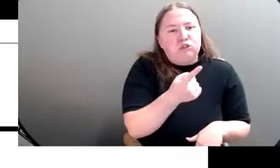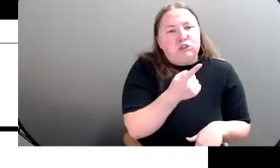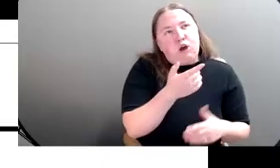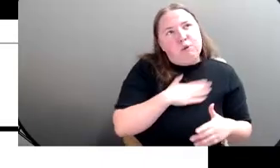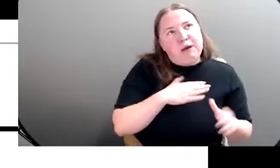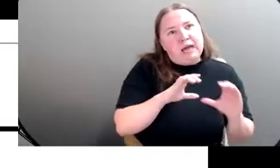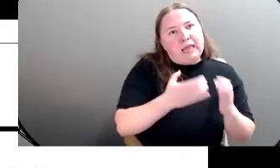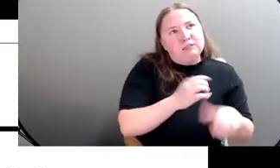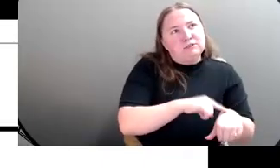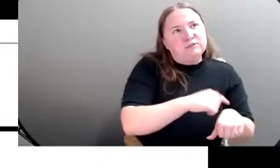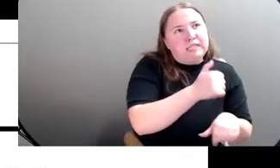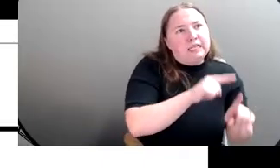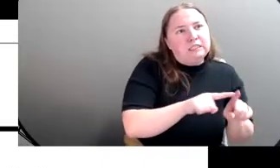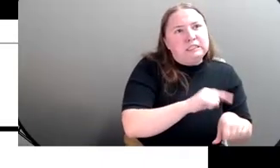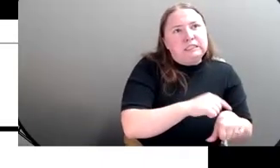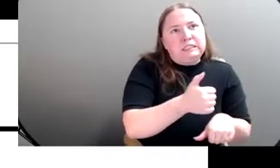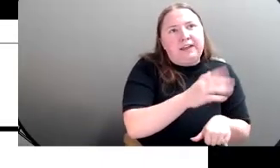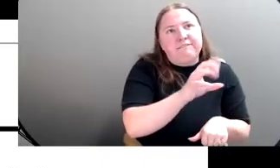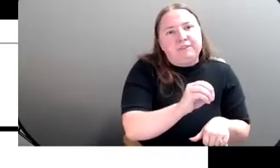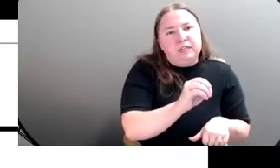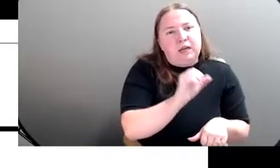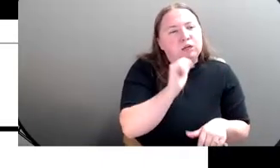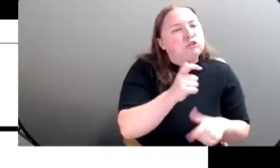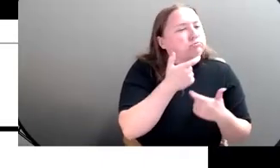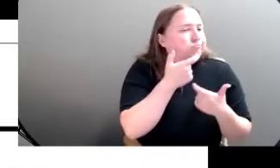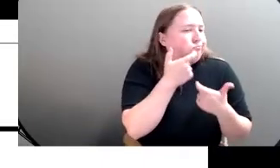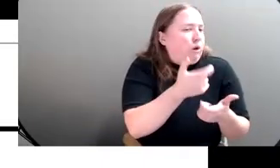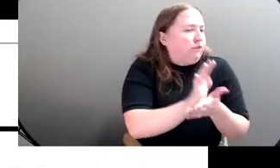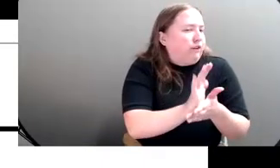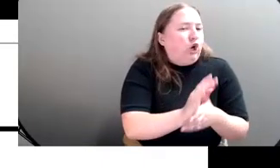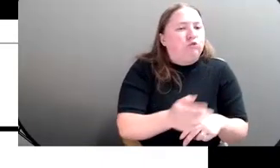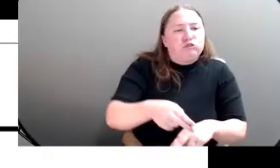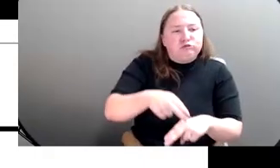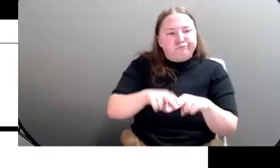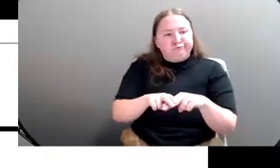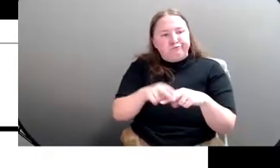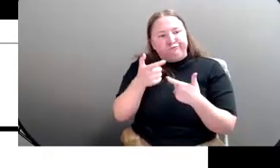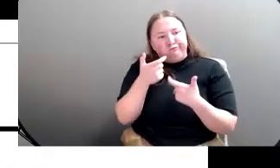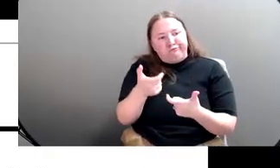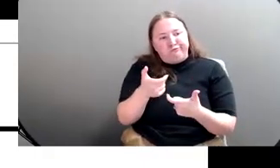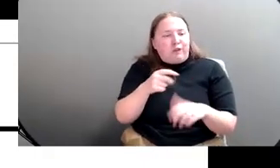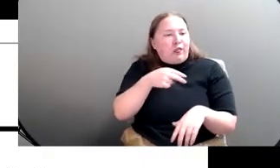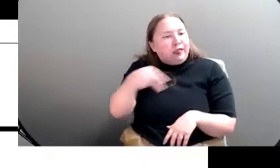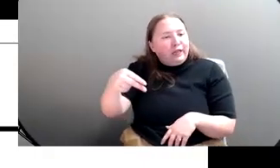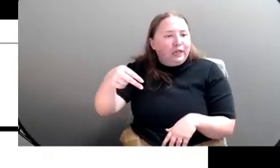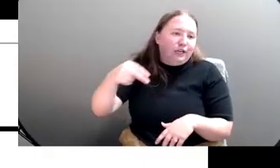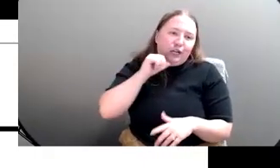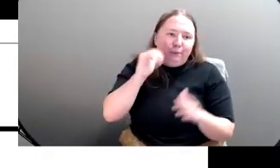from like 10 to 10:50, I'm probably not going to just like turn on a video and then just like, you know, walk out and not pay attention to them.